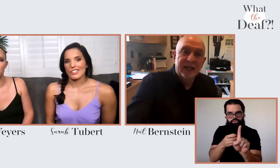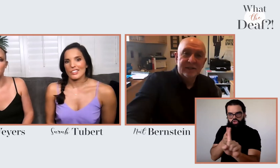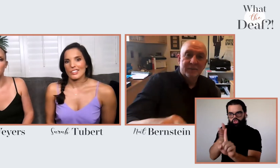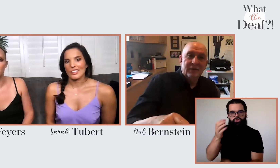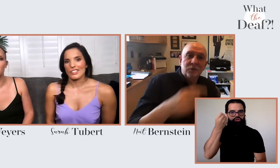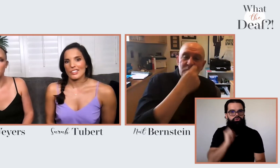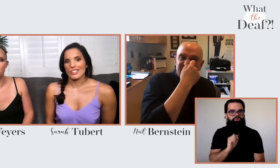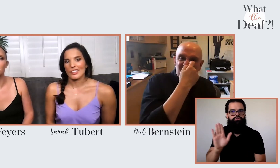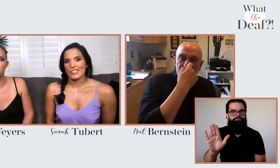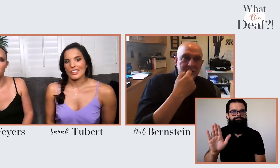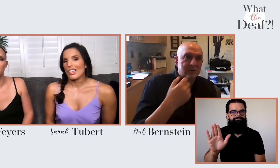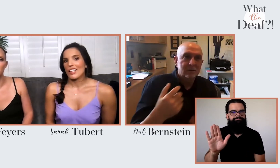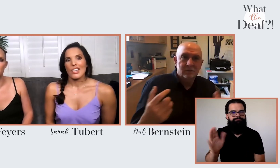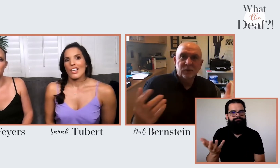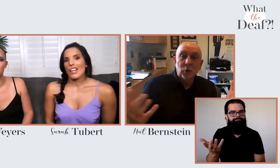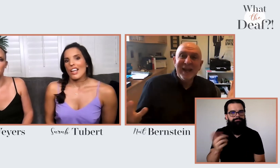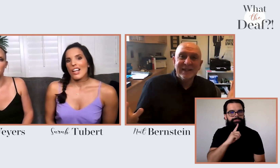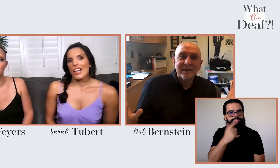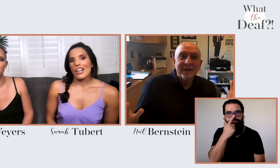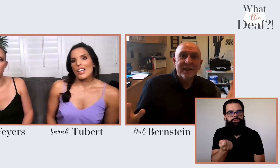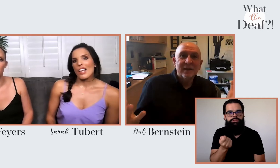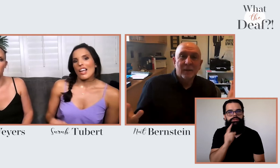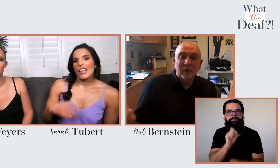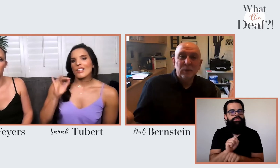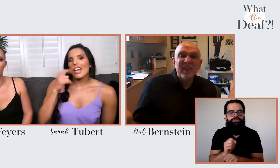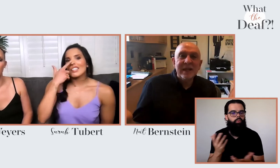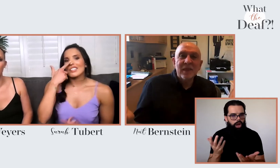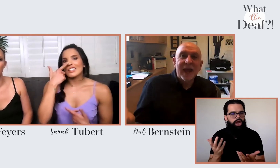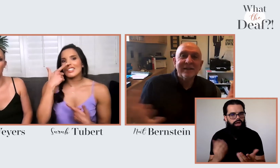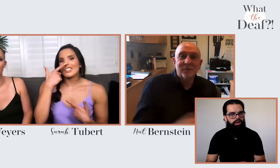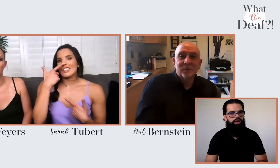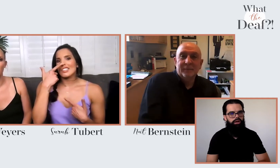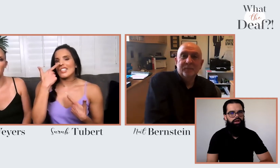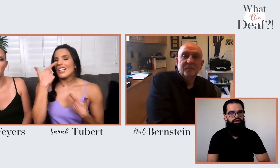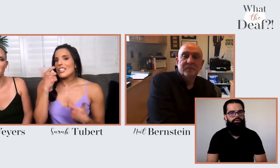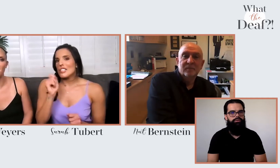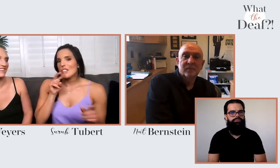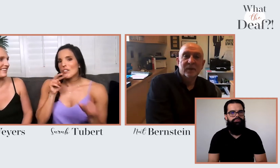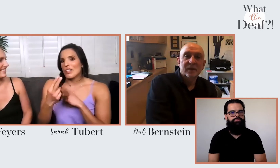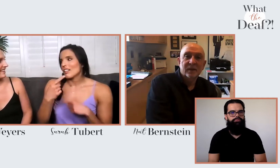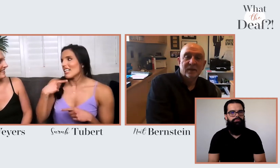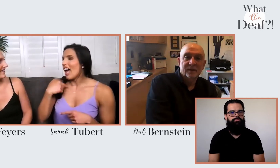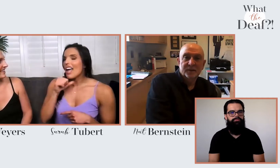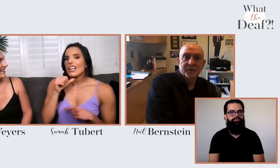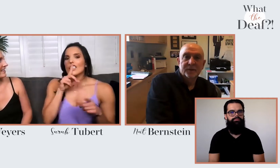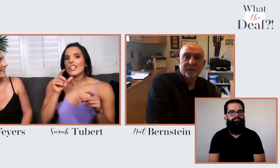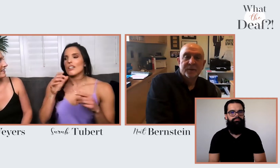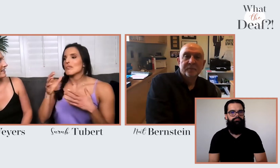And it's coming through you, Sarah. Great. That's an interesting effect 'cause I actually,